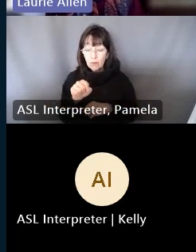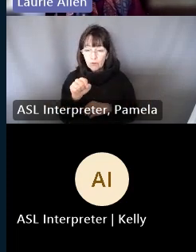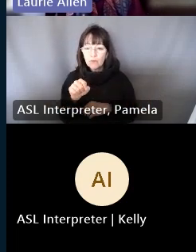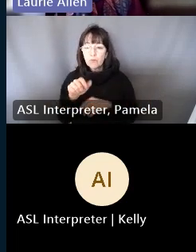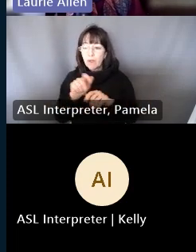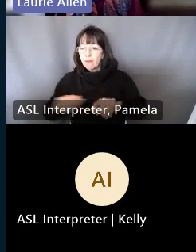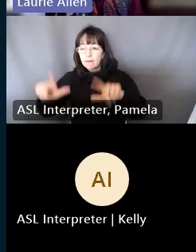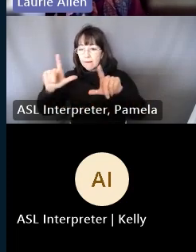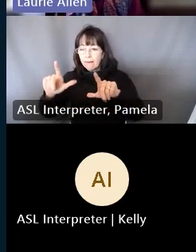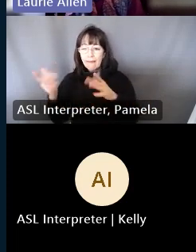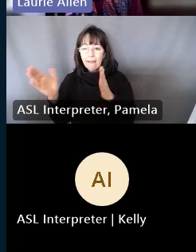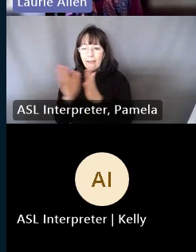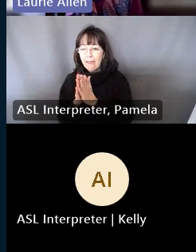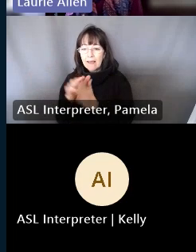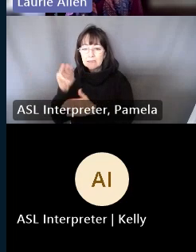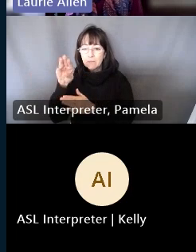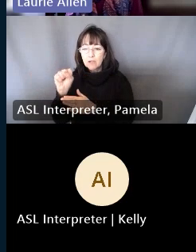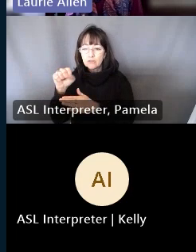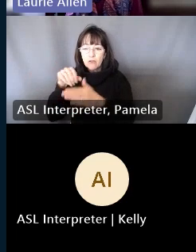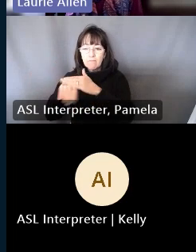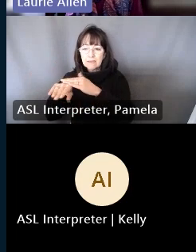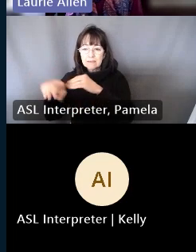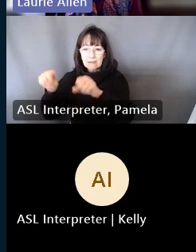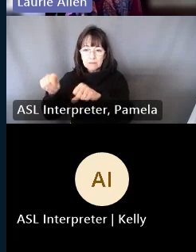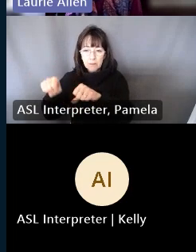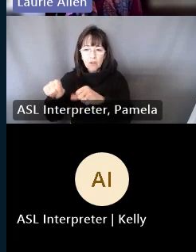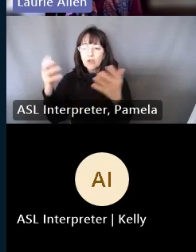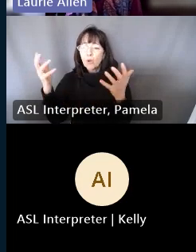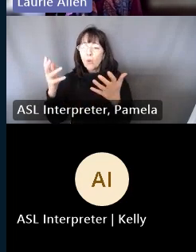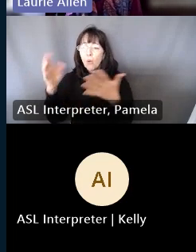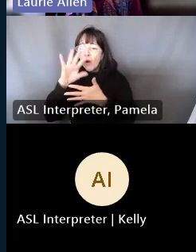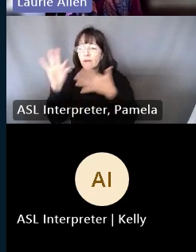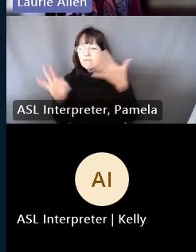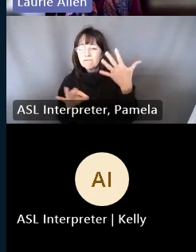a question about the accessibility features in our products. And you can also,